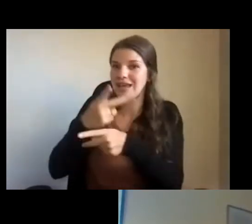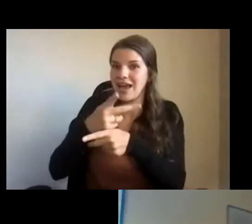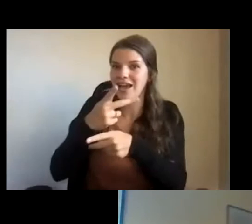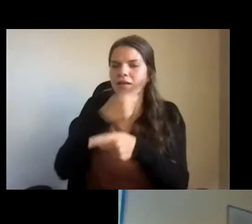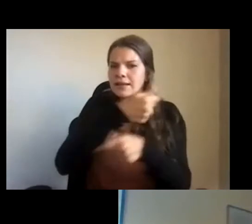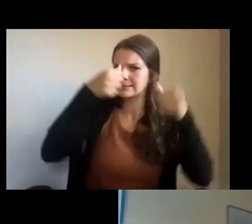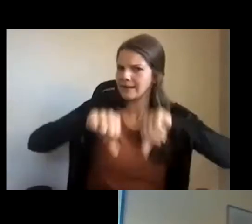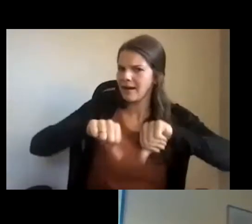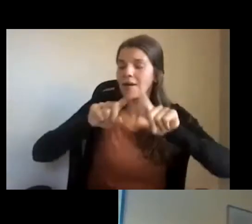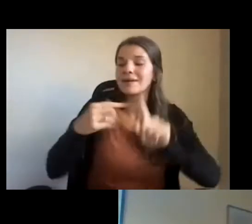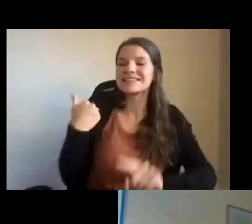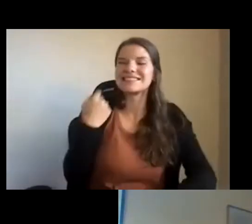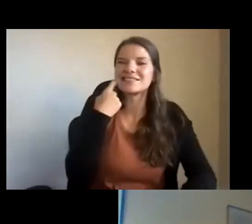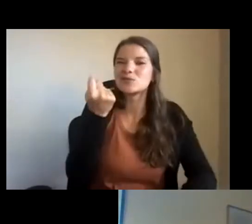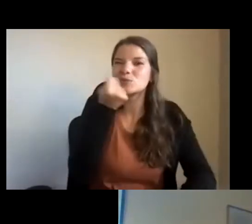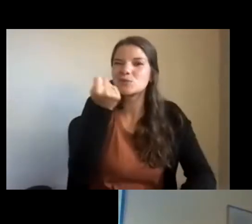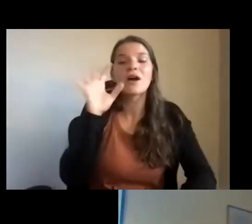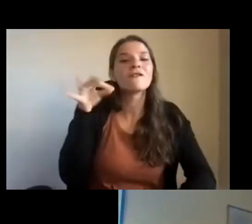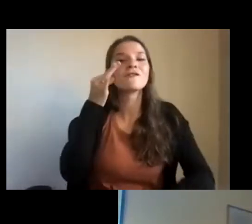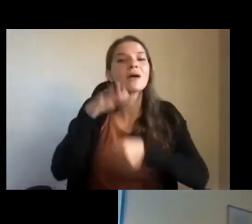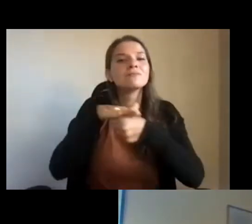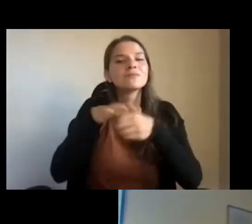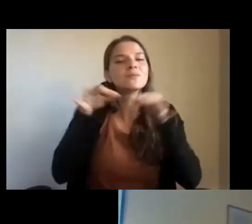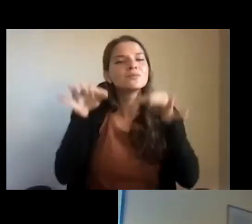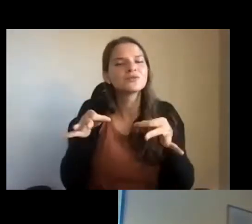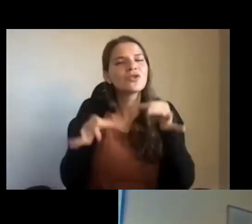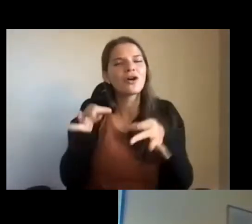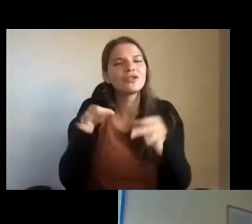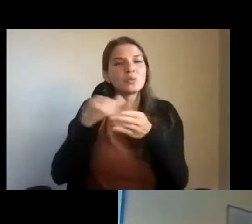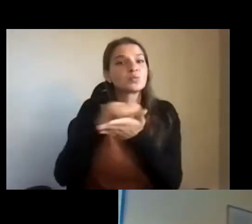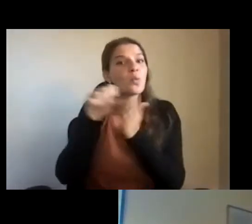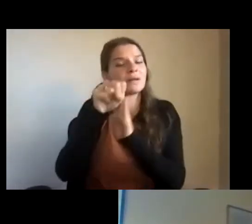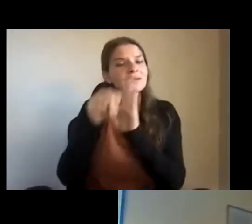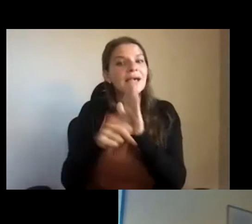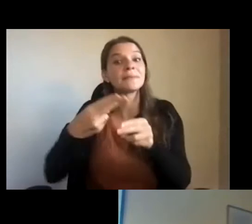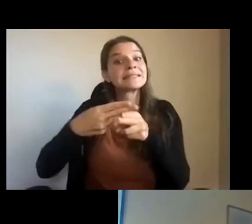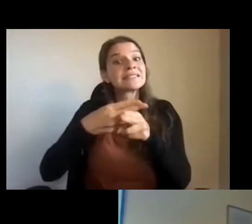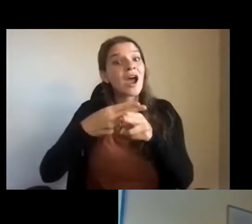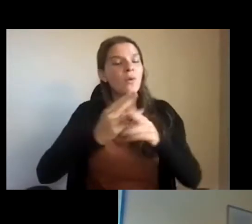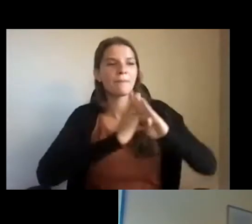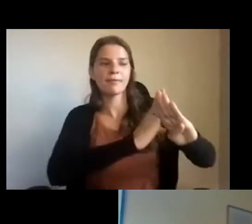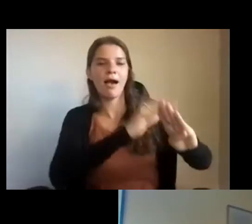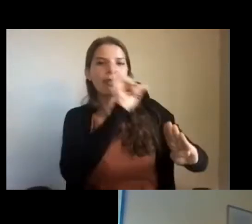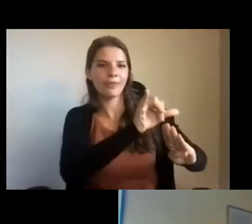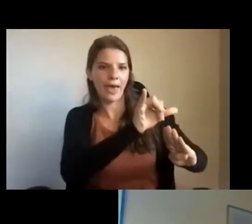a Federal District Court Judge in New York temporarily blocked the enforcement. That excluded